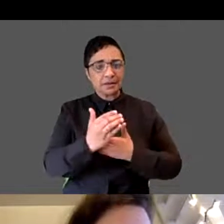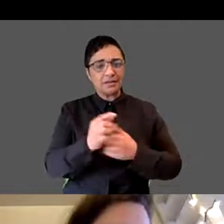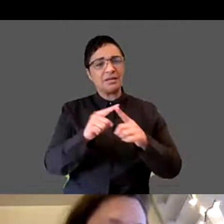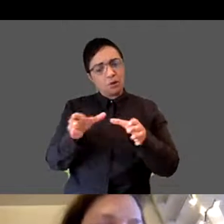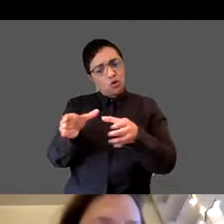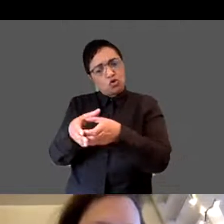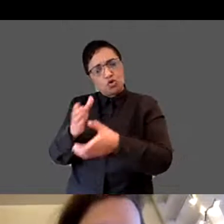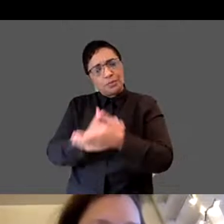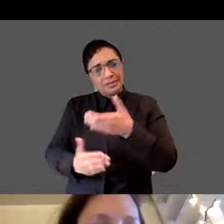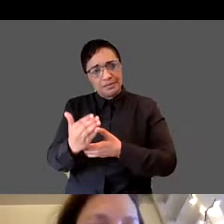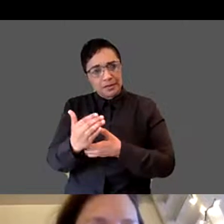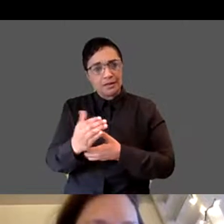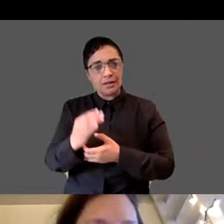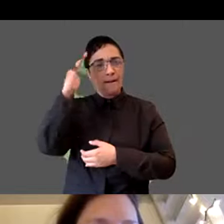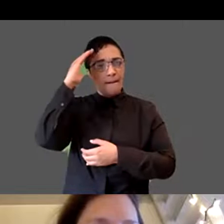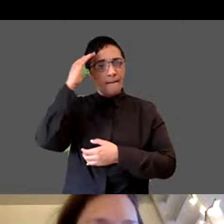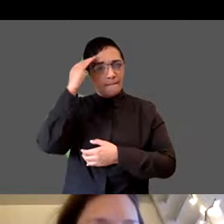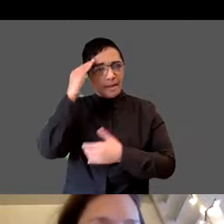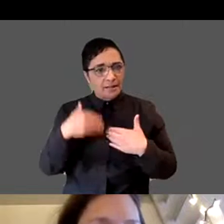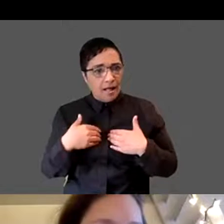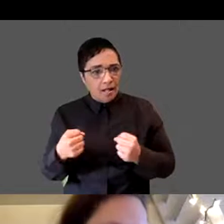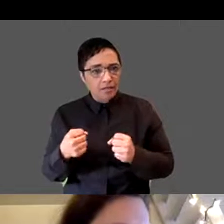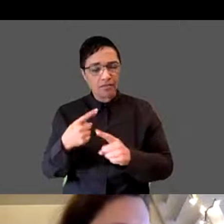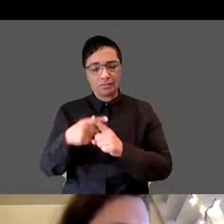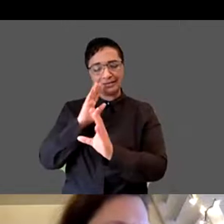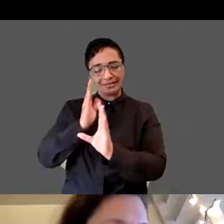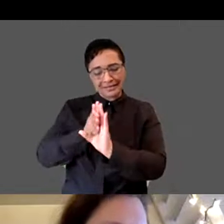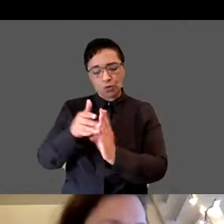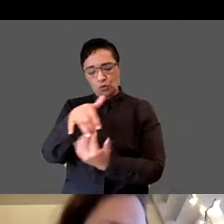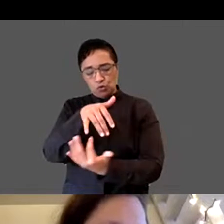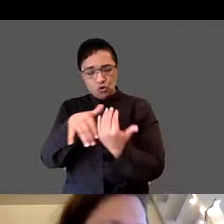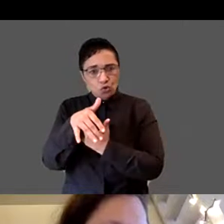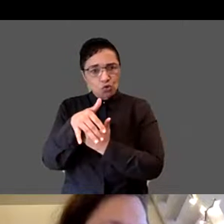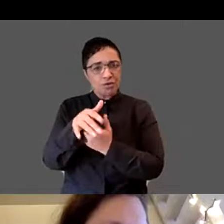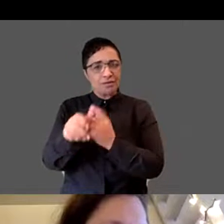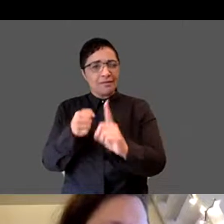related to create programs programs for employment and livelihood where they were greatly discriminated